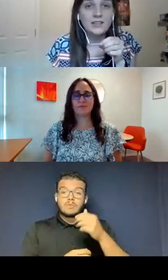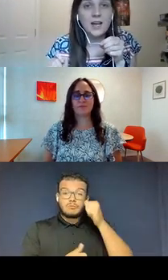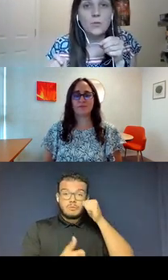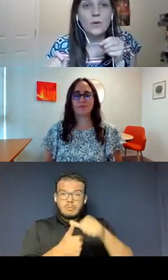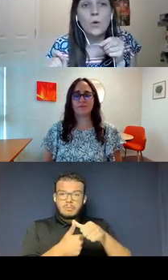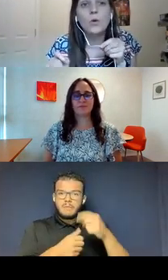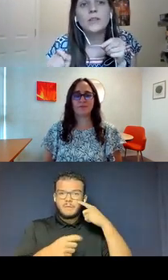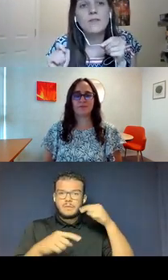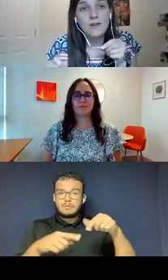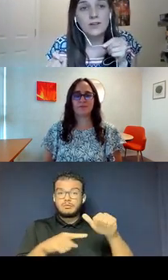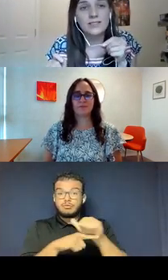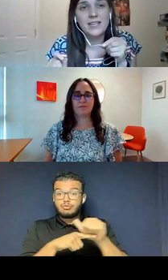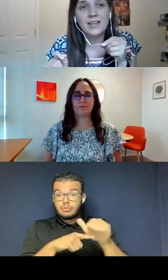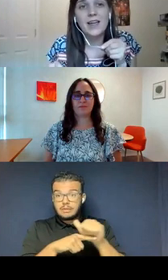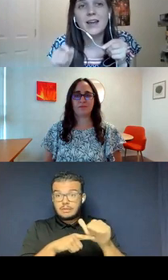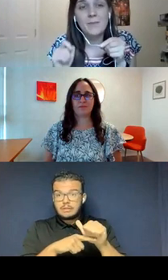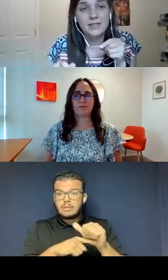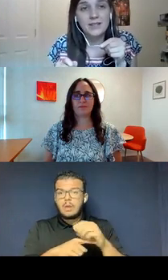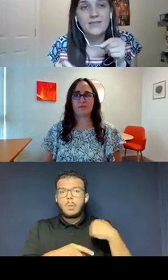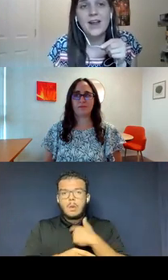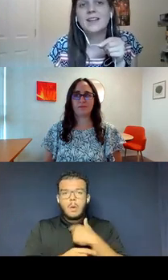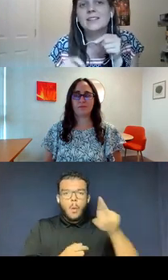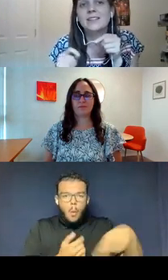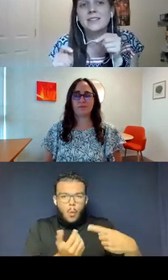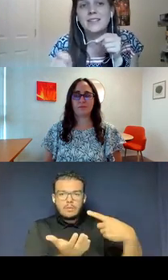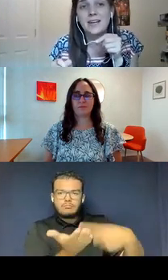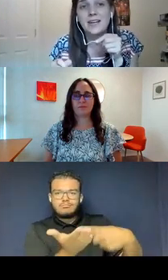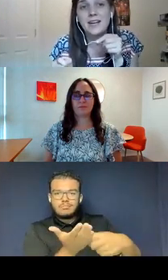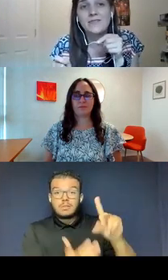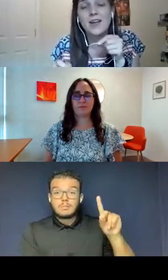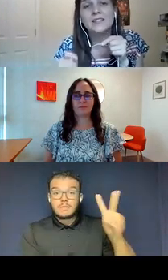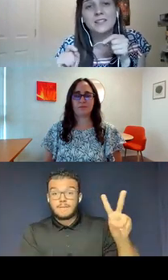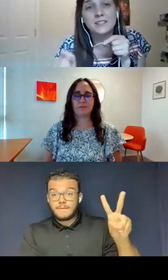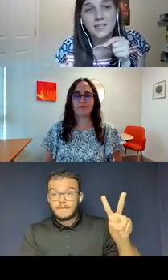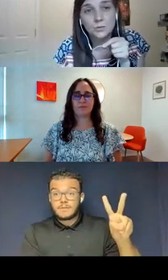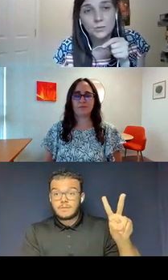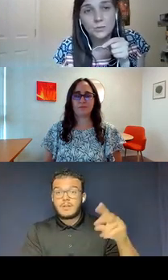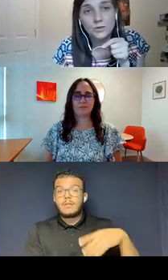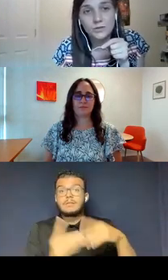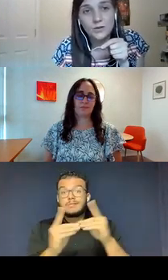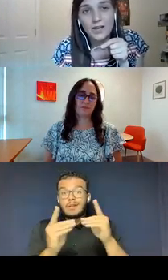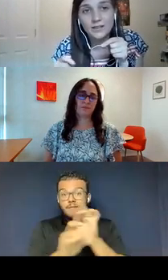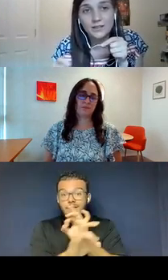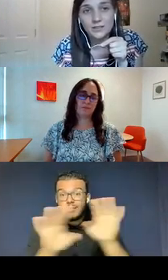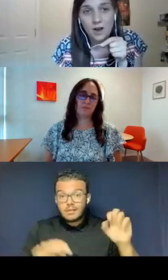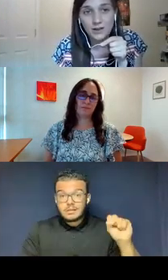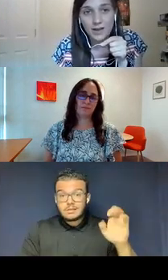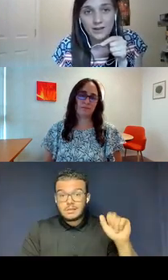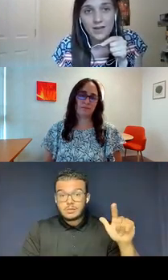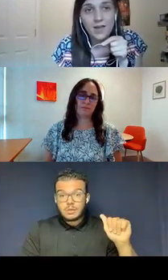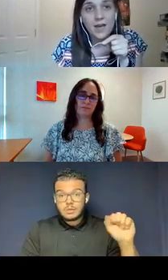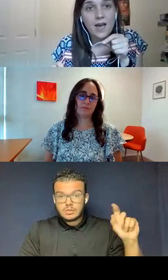is that we are only referencing domestic violence, dating violence, sexual assault, and stalking